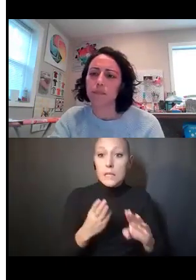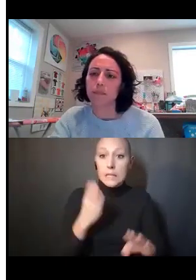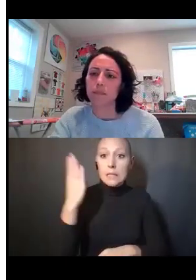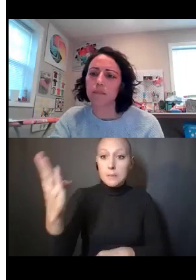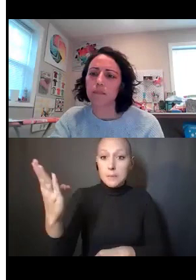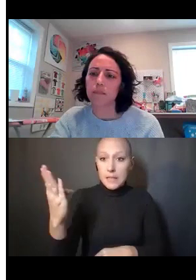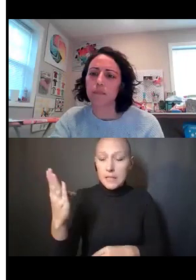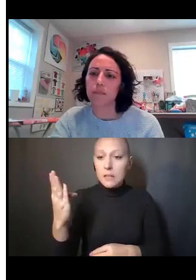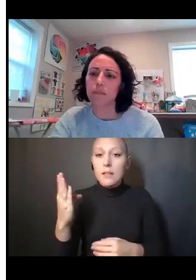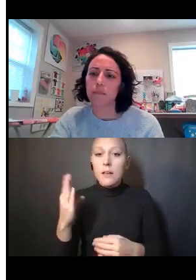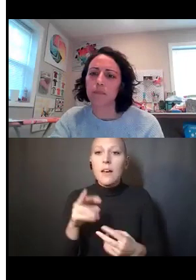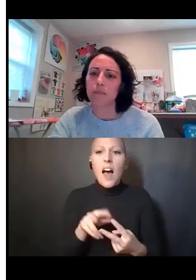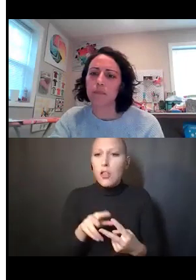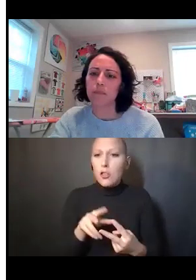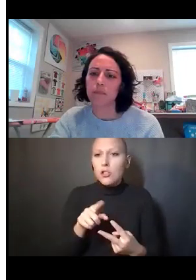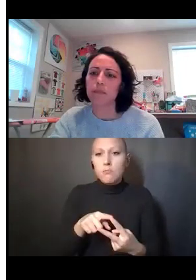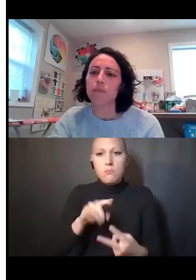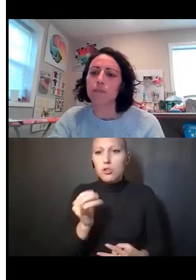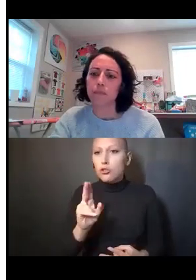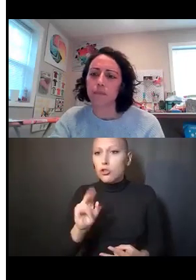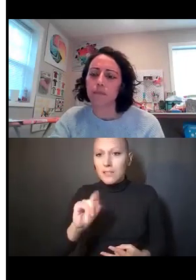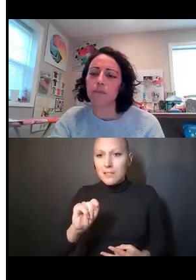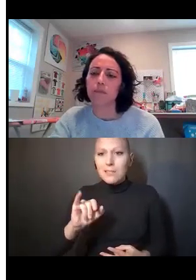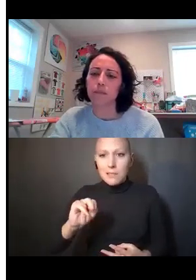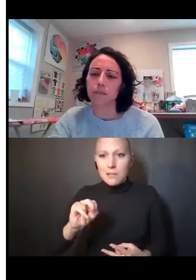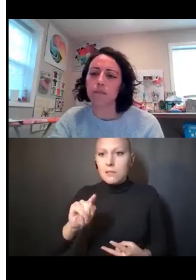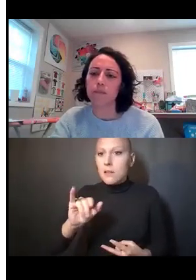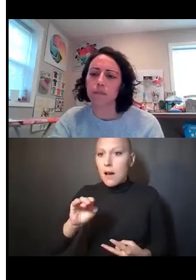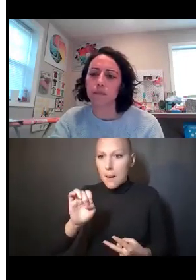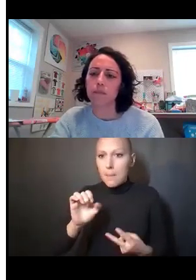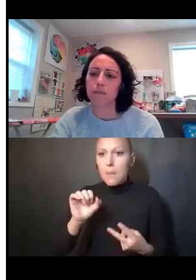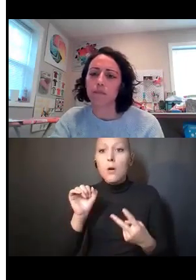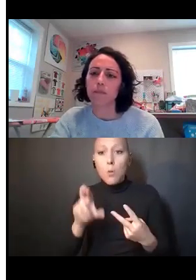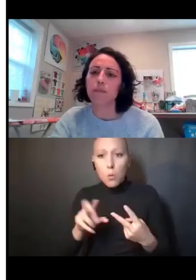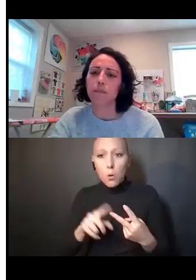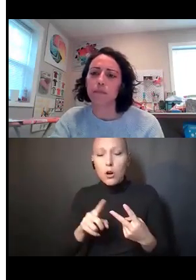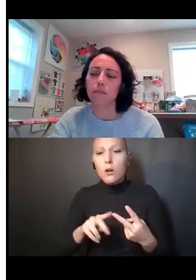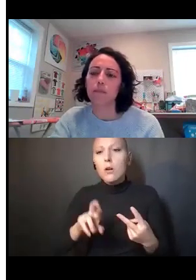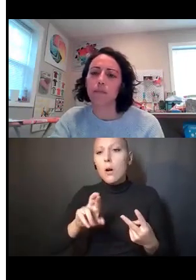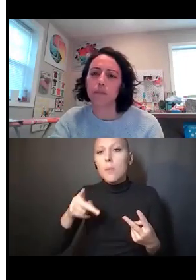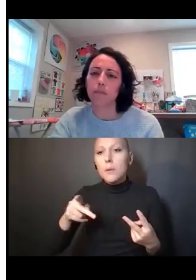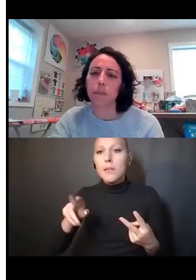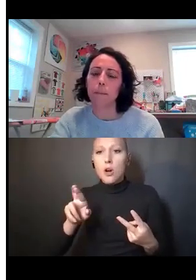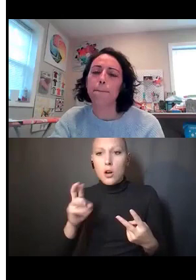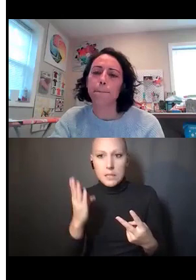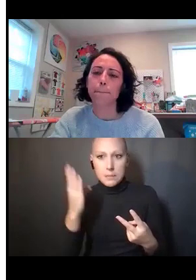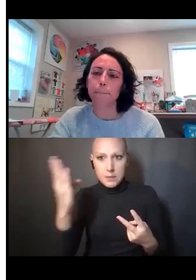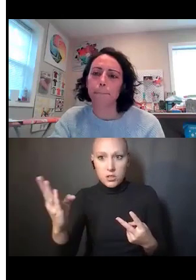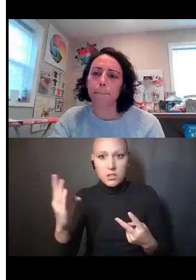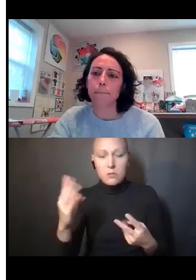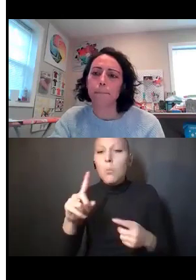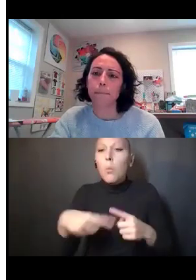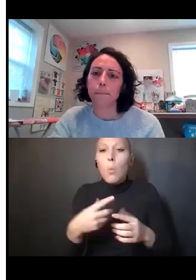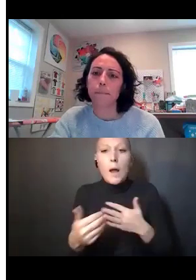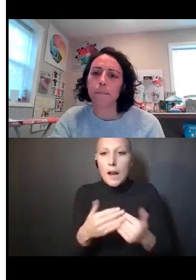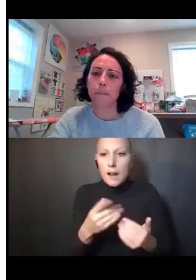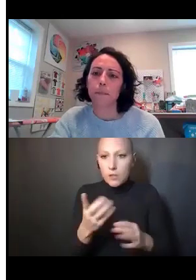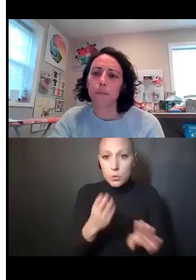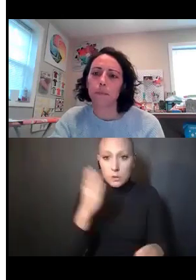Just-in-Time and it's included, or at the time of the RPPR. Whenever you are submitting the other support information